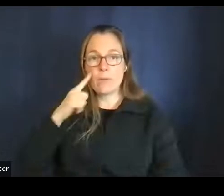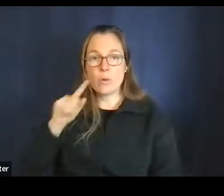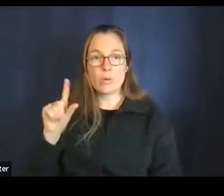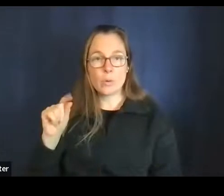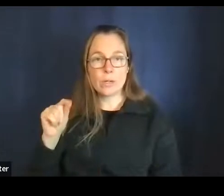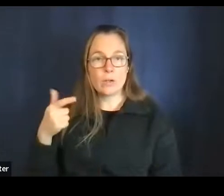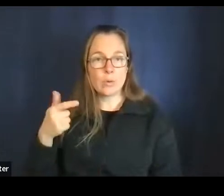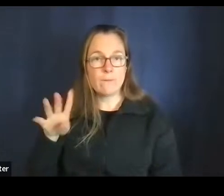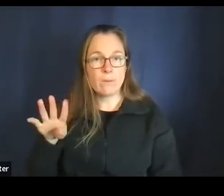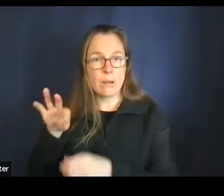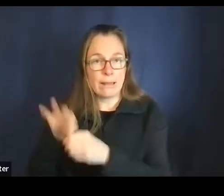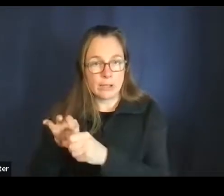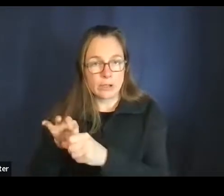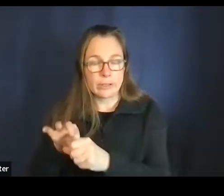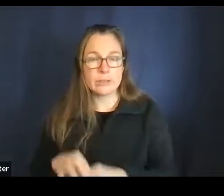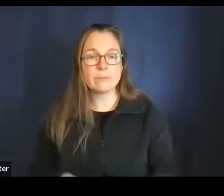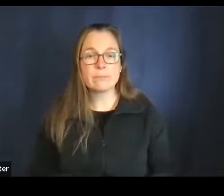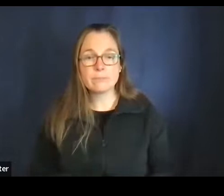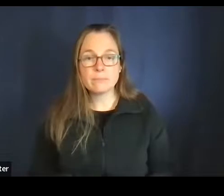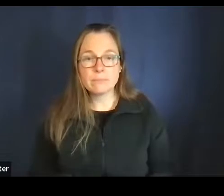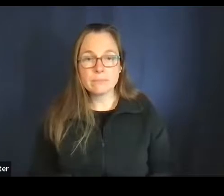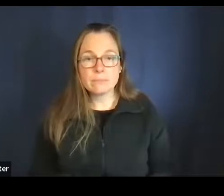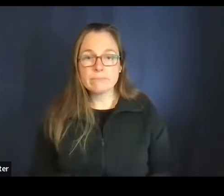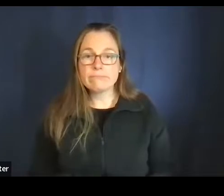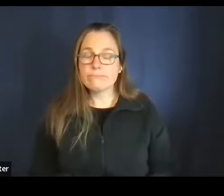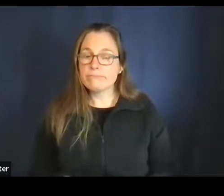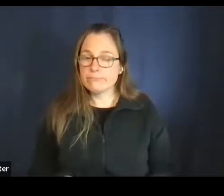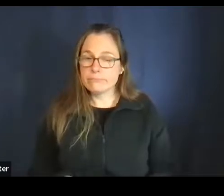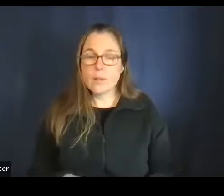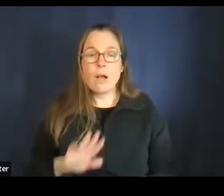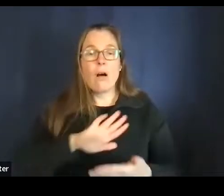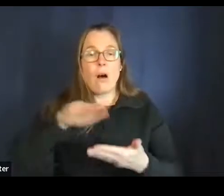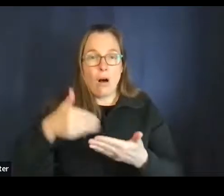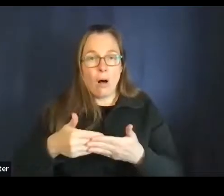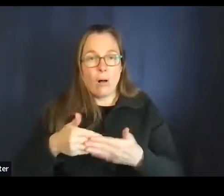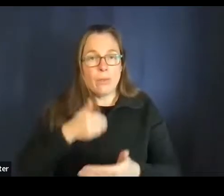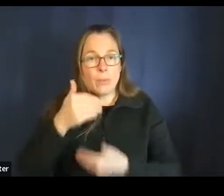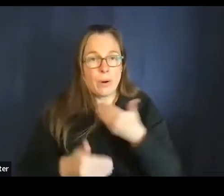And of course, we'll be doing all of this with our with our county partners, as you know, that they just approved